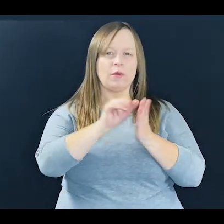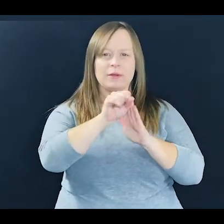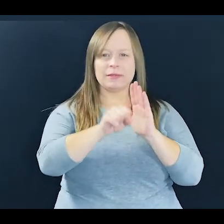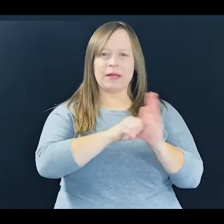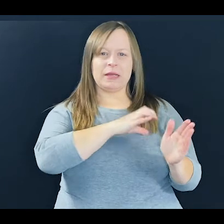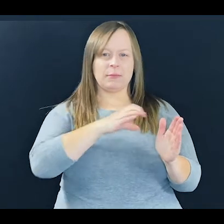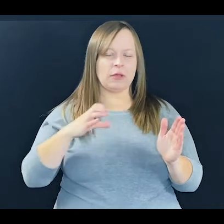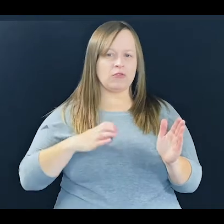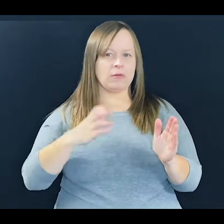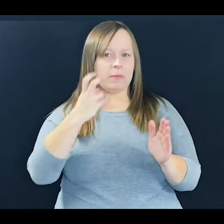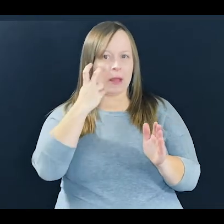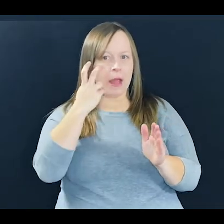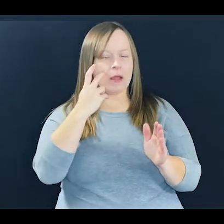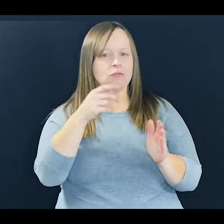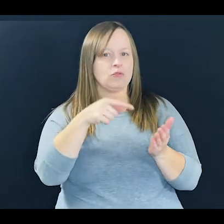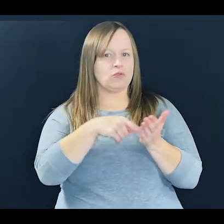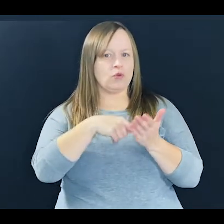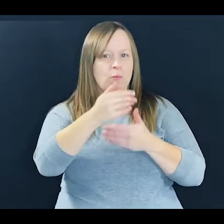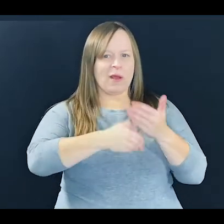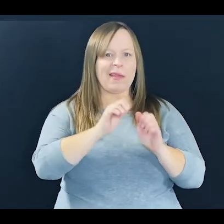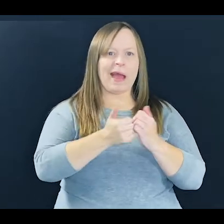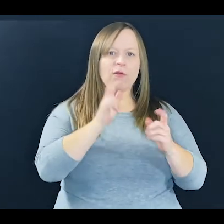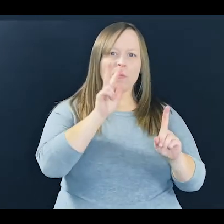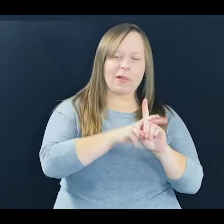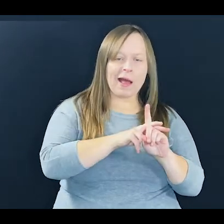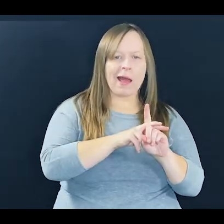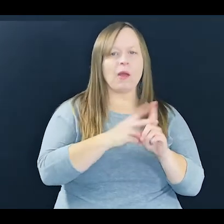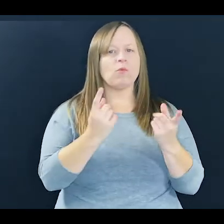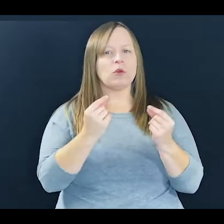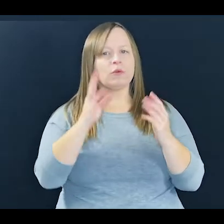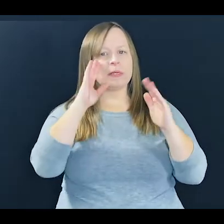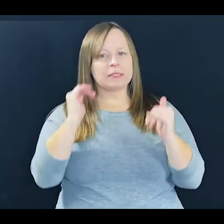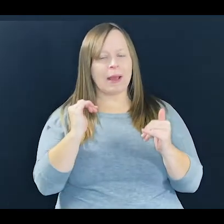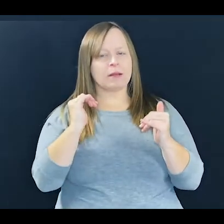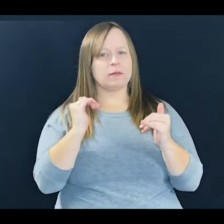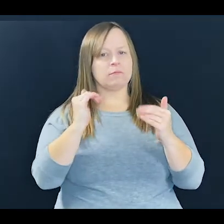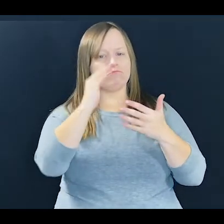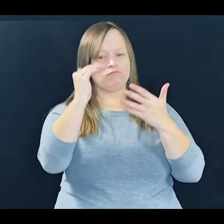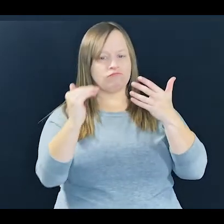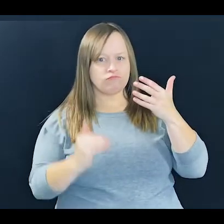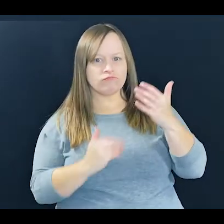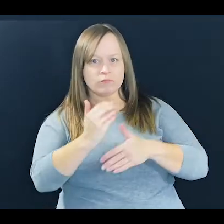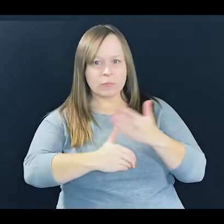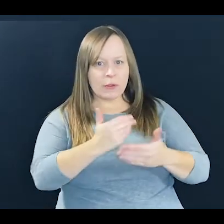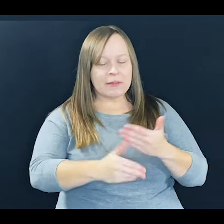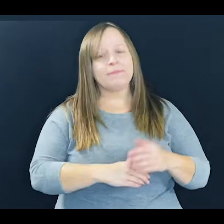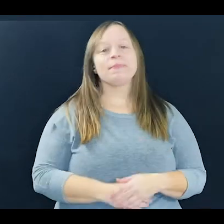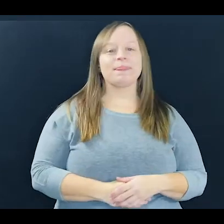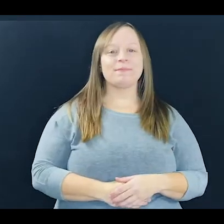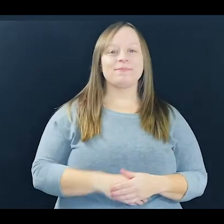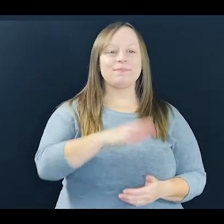Commission for the Blind's due process, how to apply, and what to expect during each stage of the process.